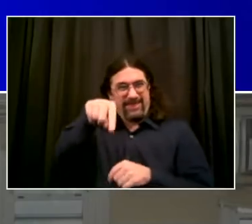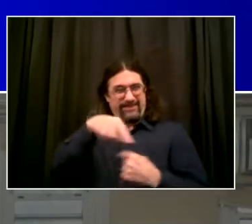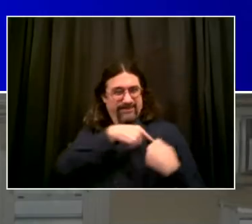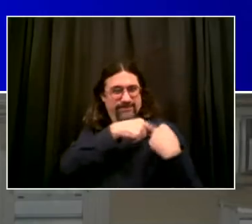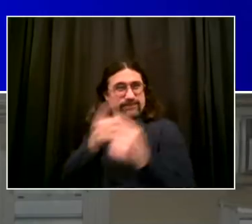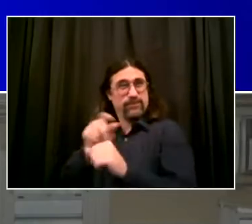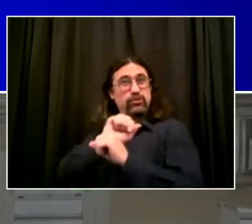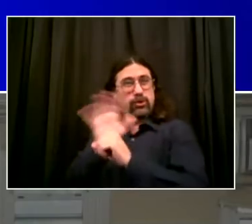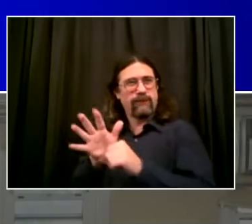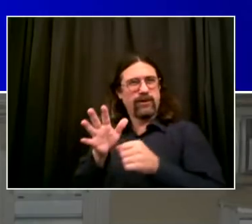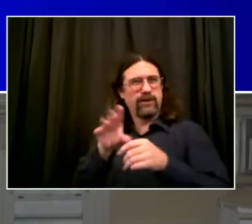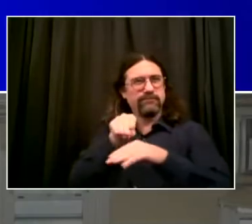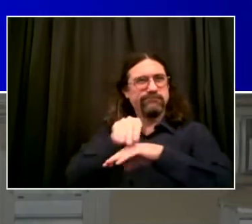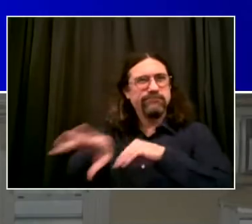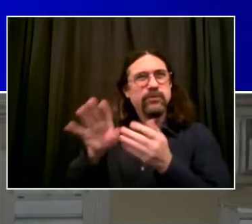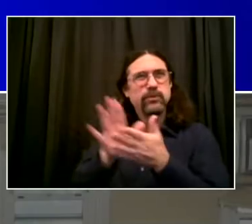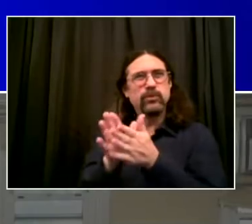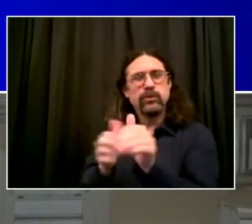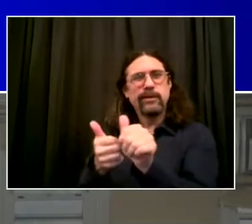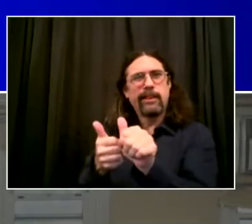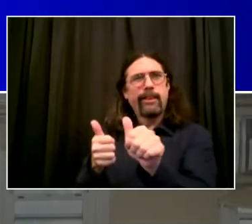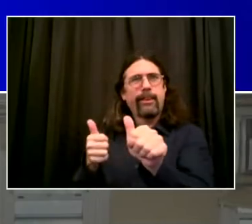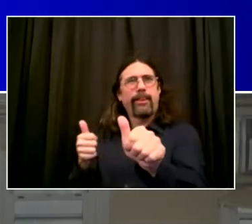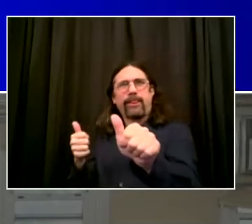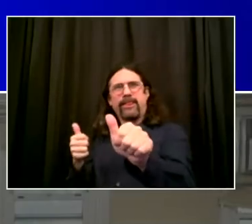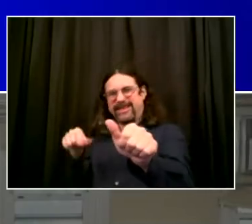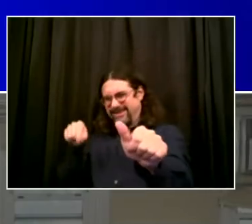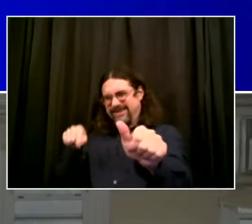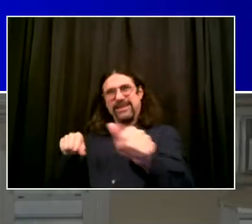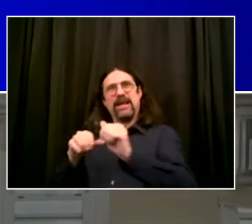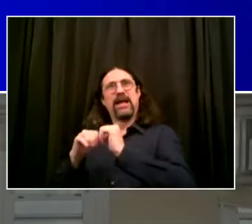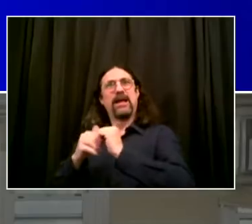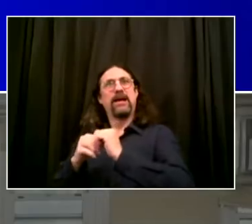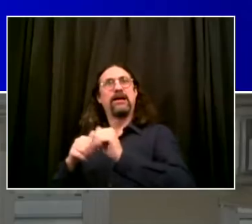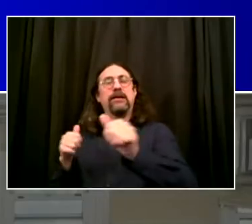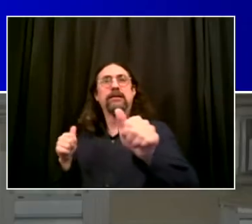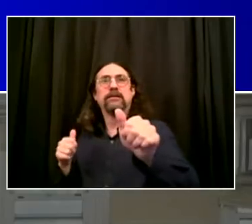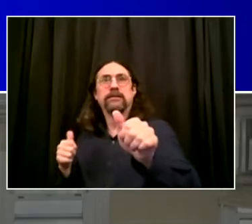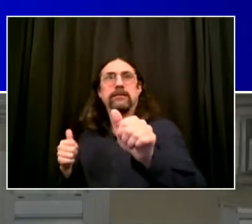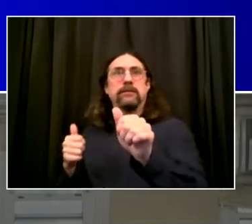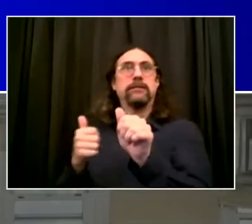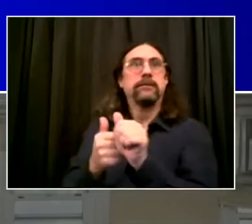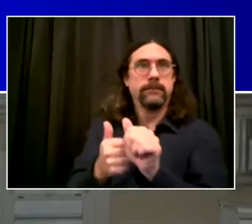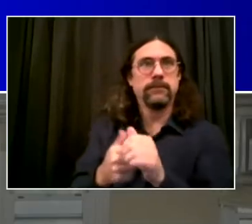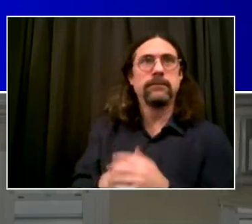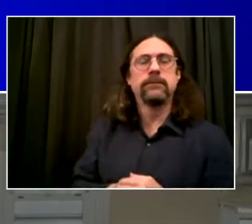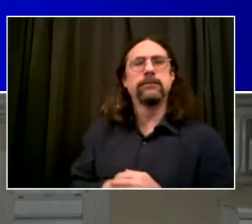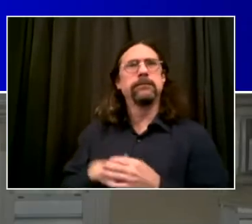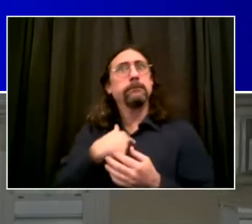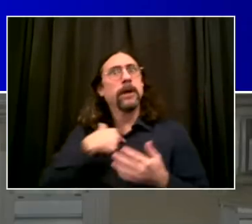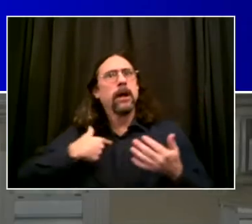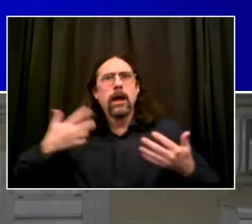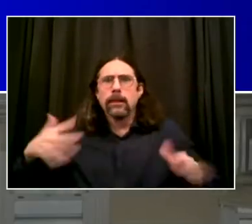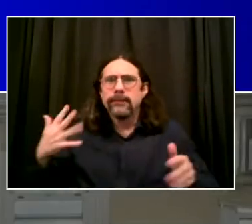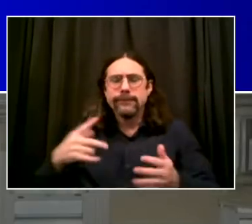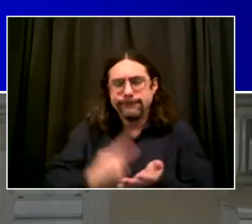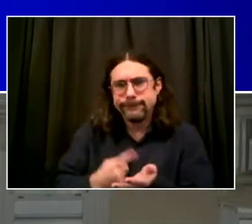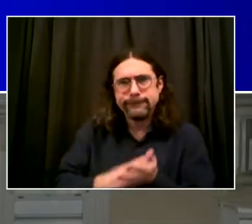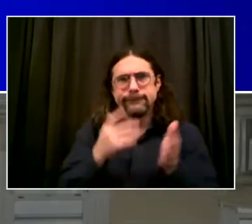UNDERSTAND WHERE WE'RE GOING WITH OUR SCHOOLS AND THE E FOUNDATION WE LWIL L BE LAYING THROUGH THE SCHOOL YEAR TO GET READY FOR A VERY DIFFERENT SCHOOL YEAR THAT BEGINS IN